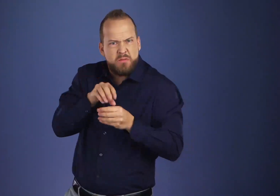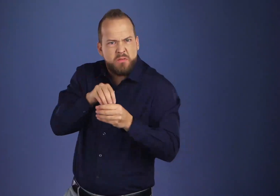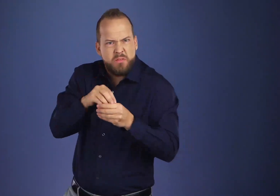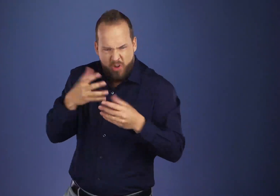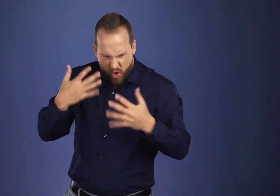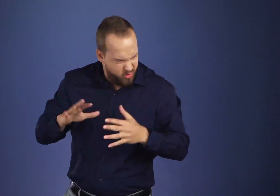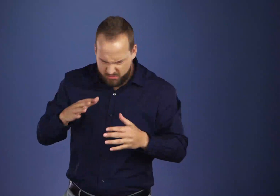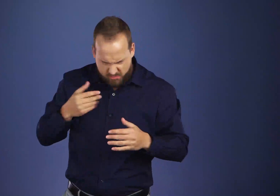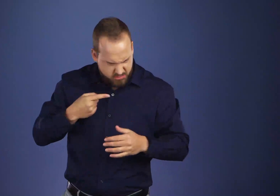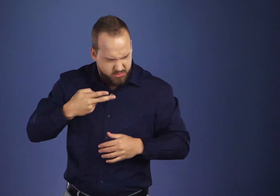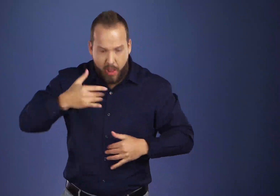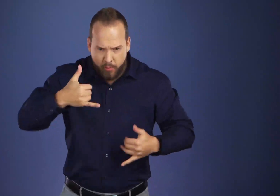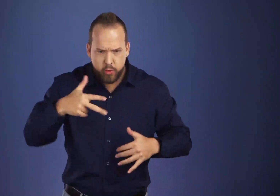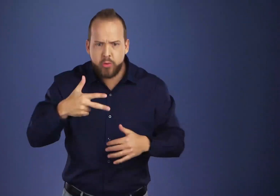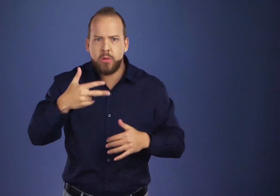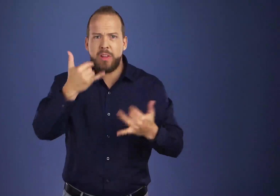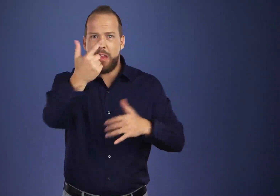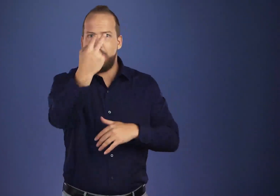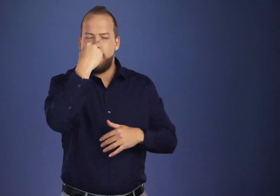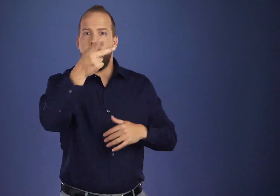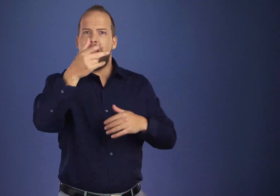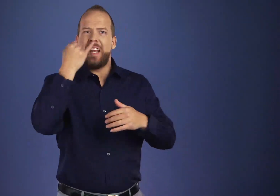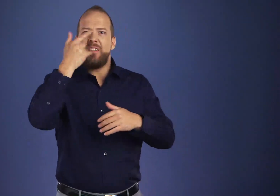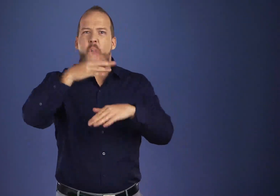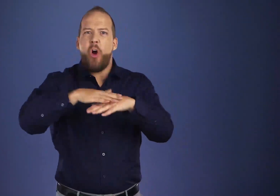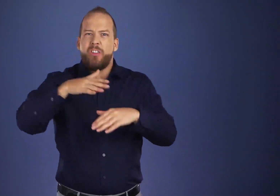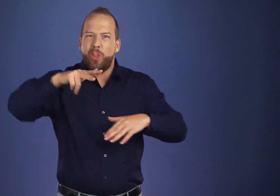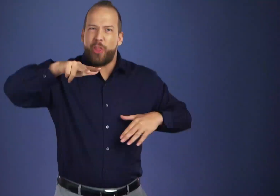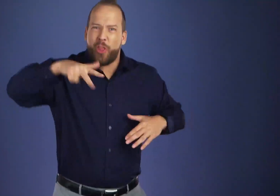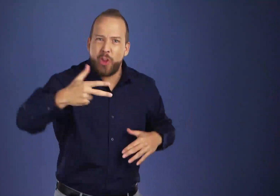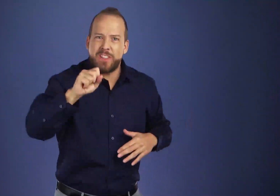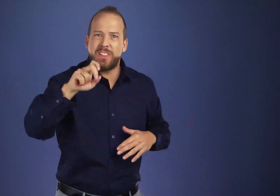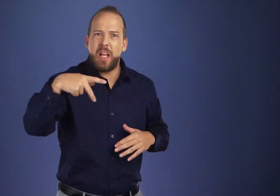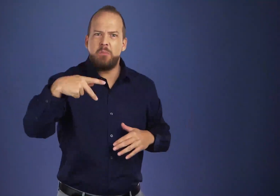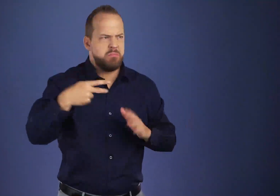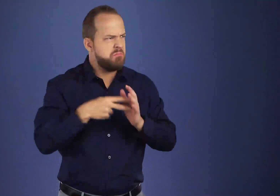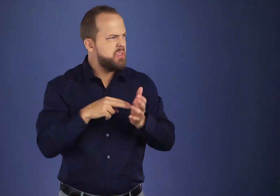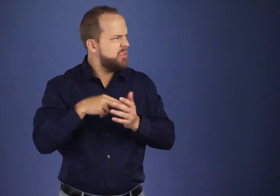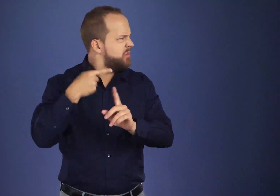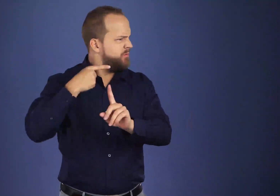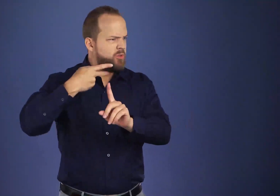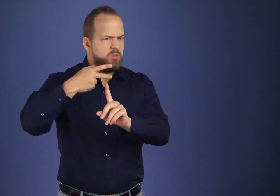Isn't it true that in all matters touching upon alcohol, each of them has decided to turn his or her life